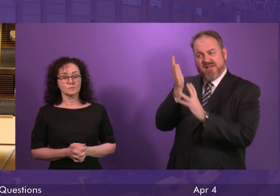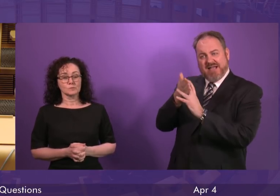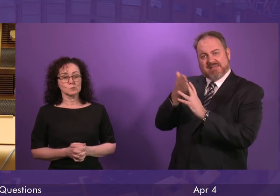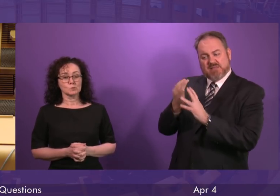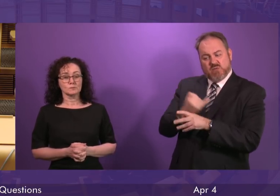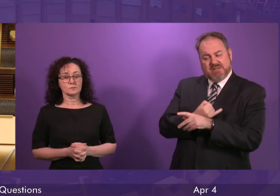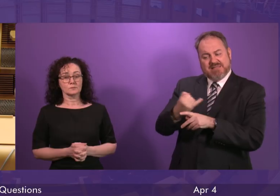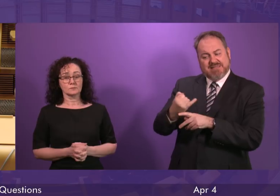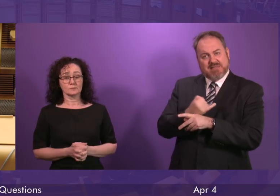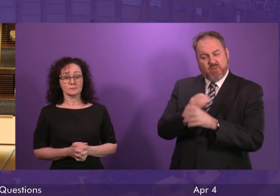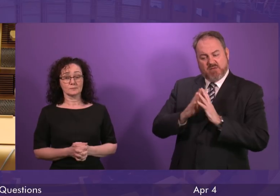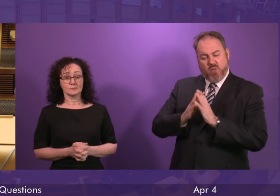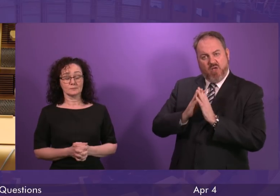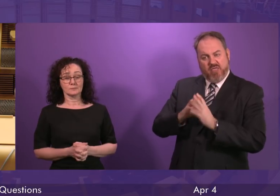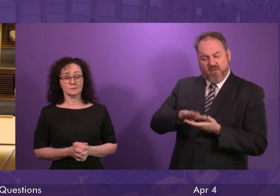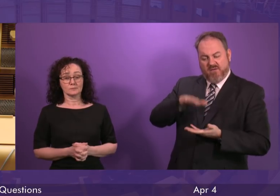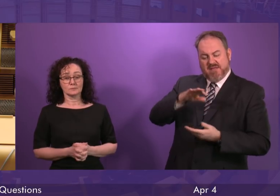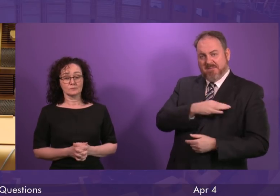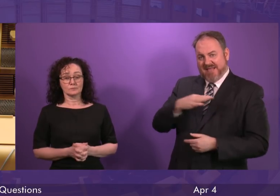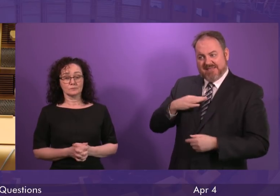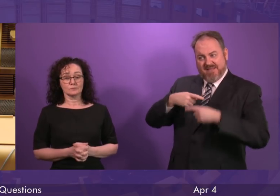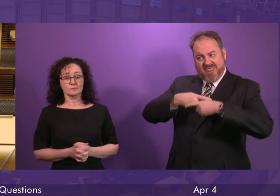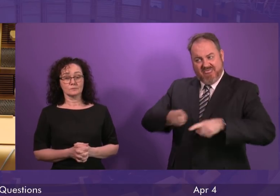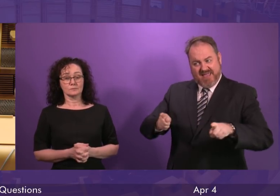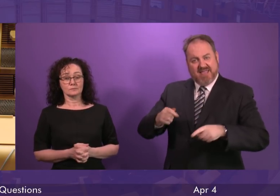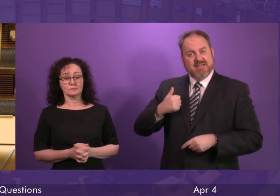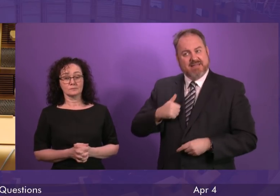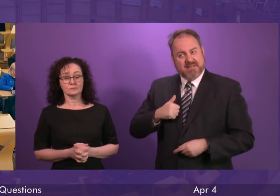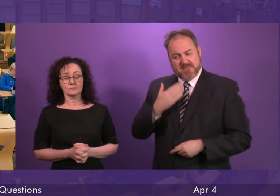six weeks’ worth of reserves of all the medicines that we need?